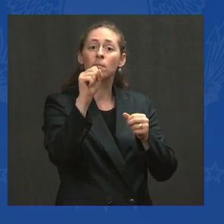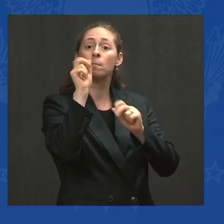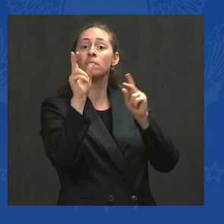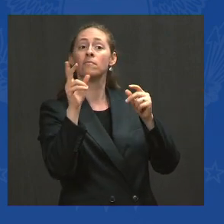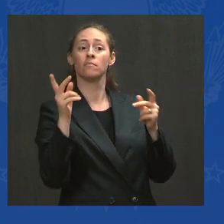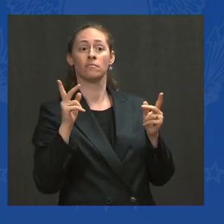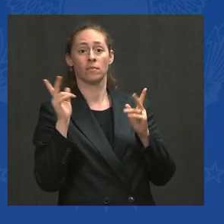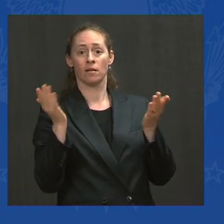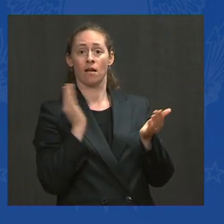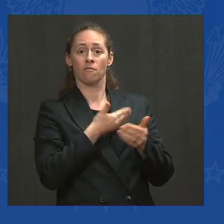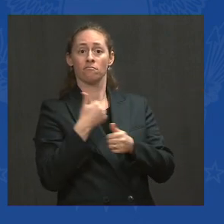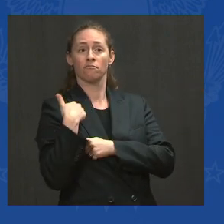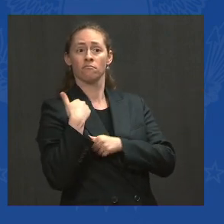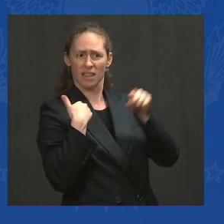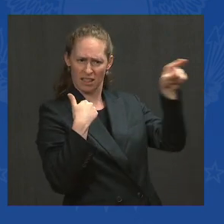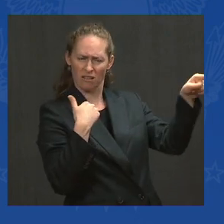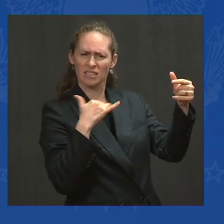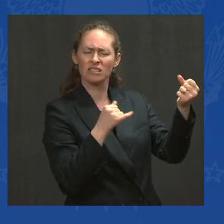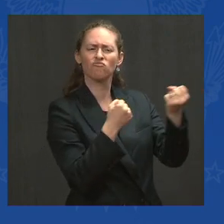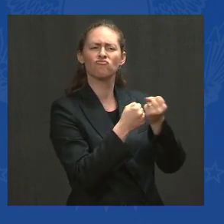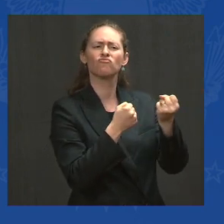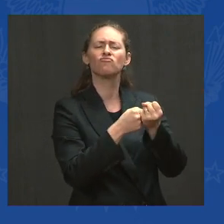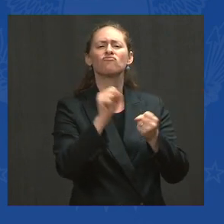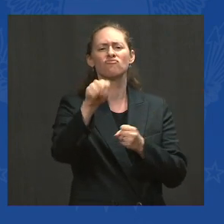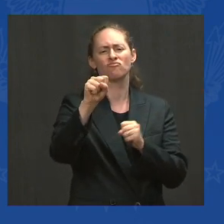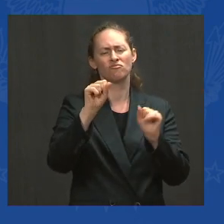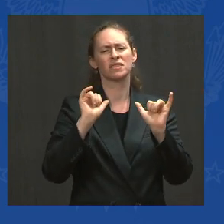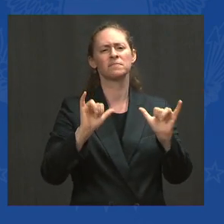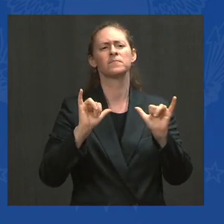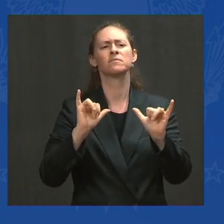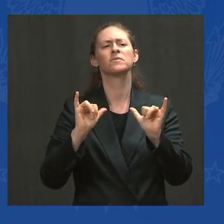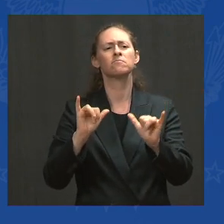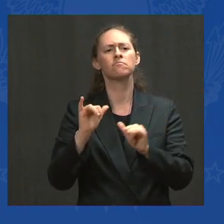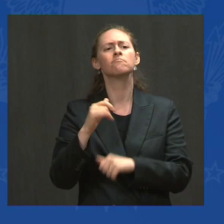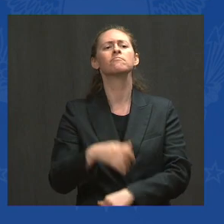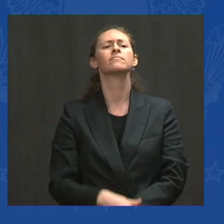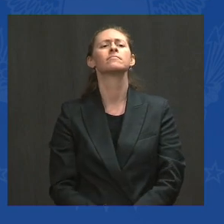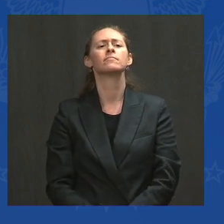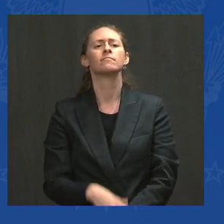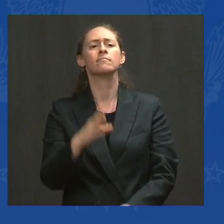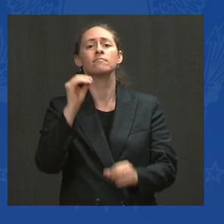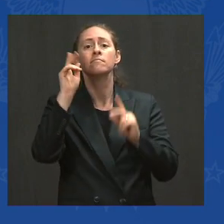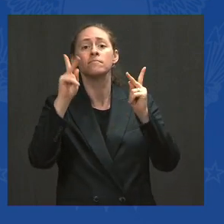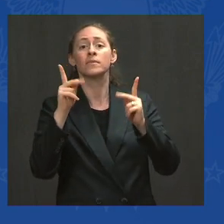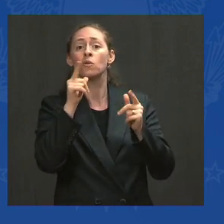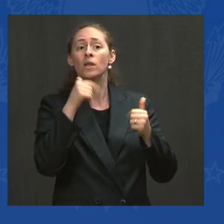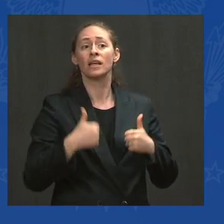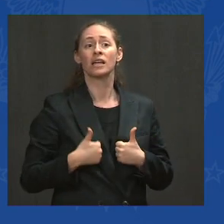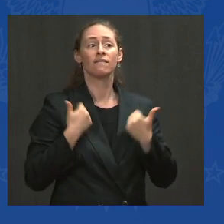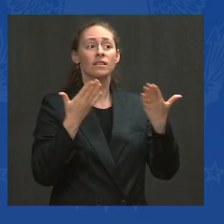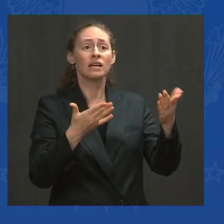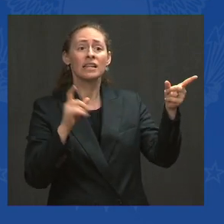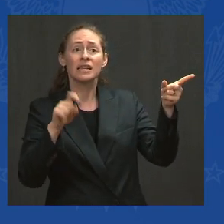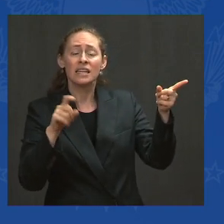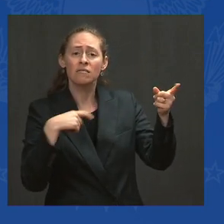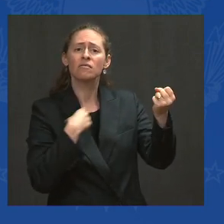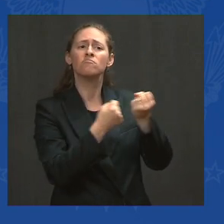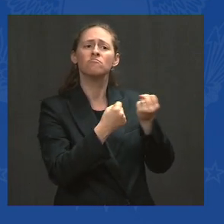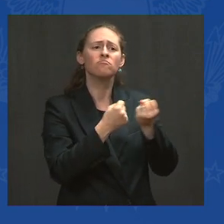humanitarian assistance, including speaking out for the rights of women and girls. I intend to maintain our diplomatic presedence